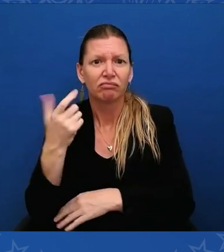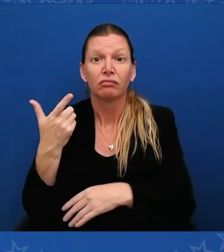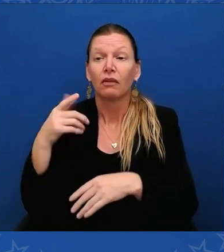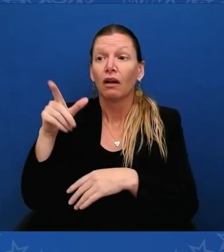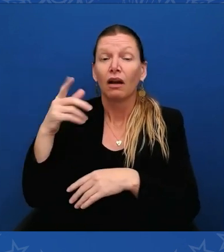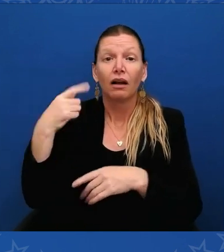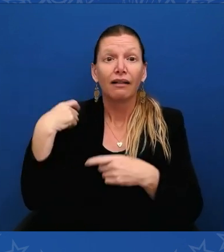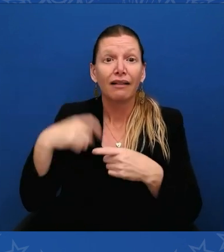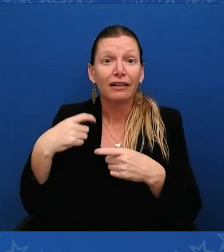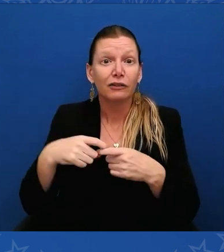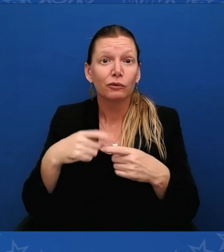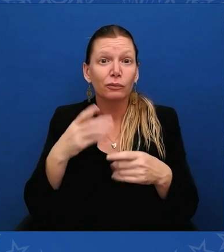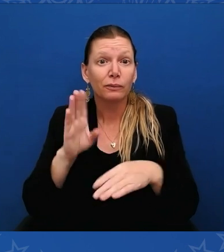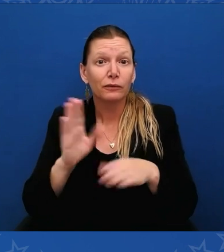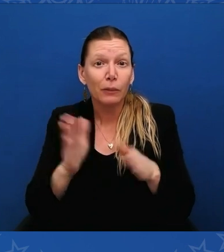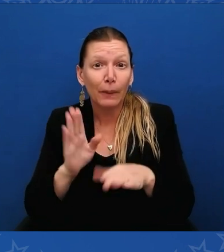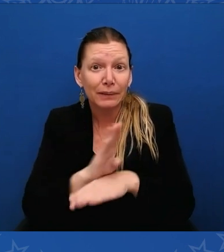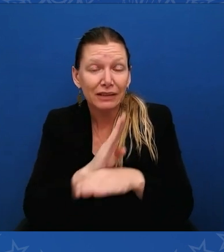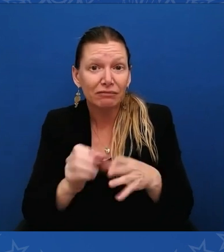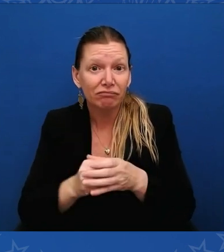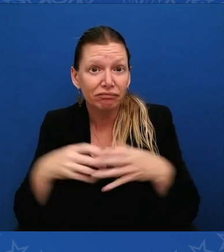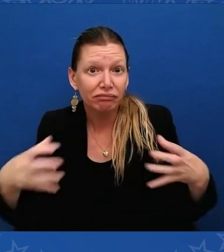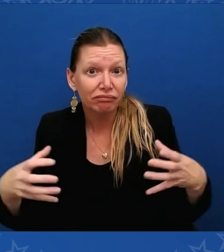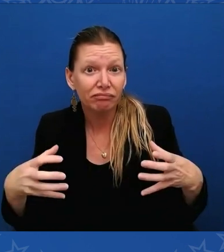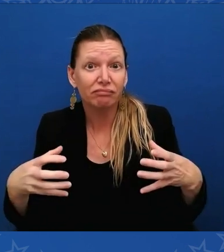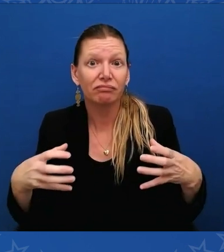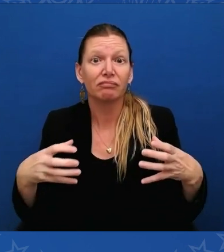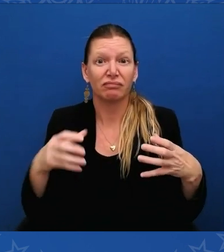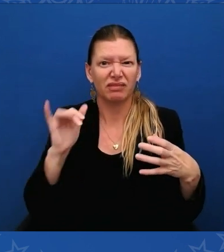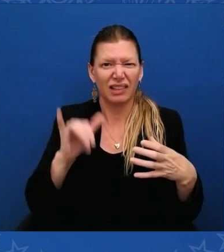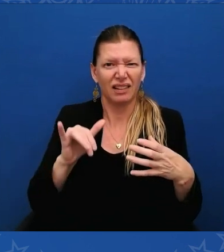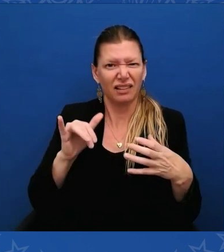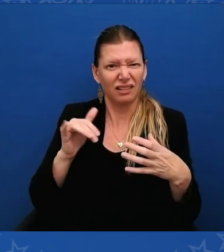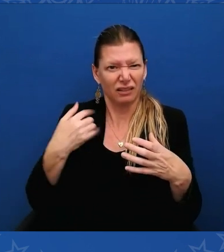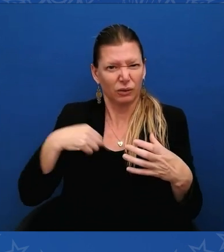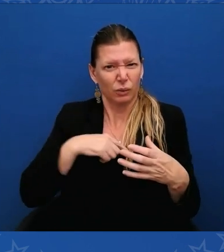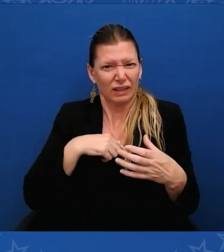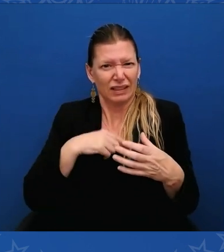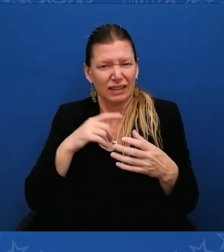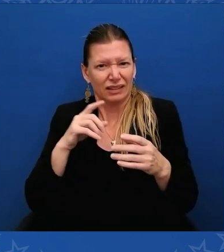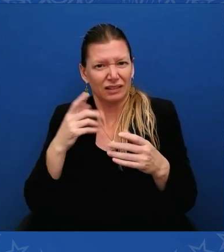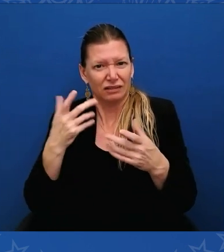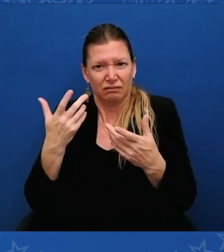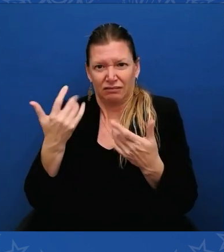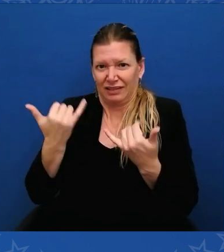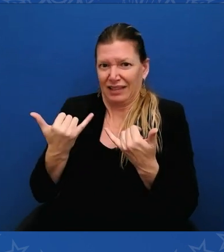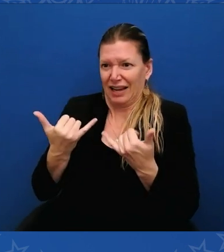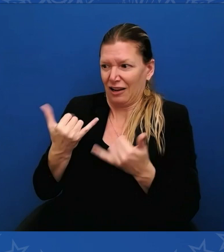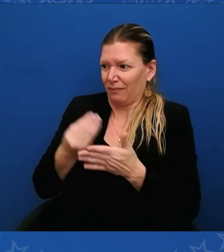We increased childcare subsidy funding by 50 percent, providing families with peace of mind